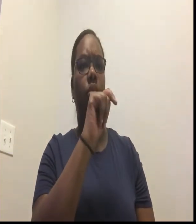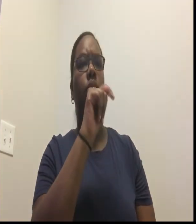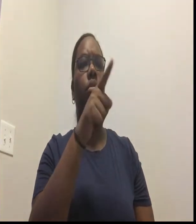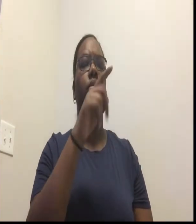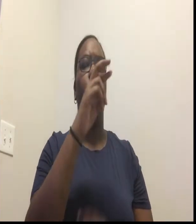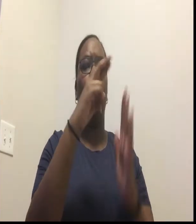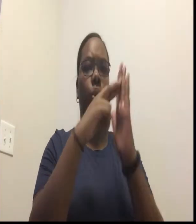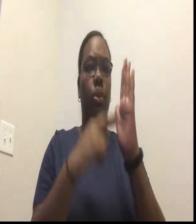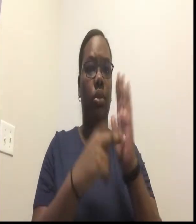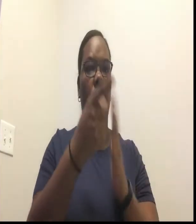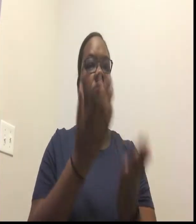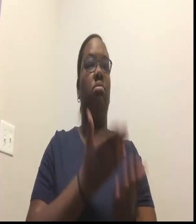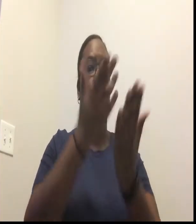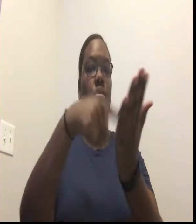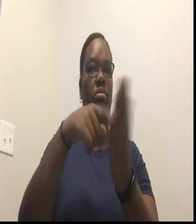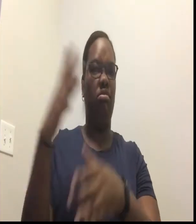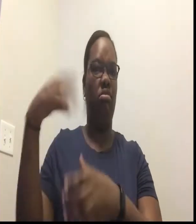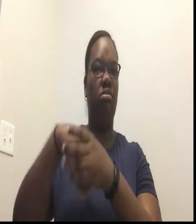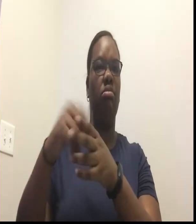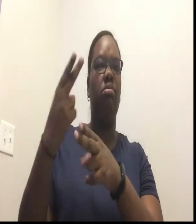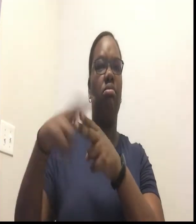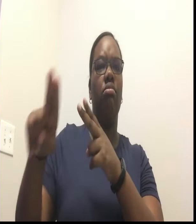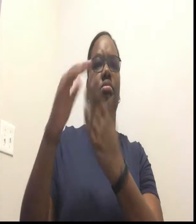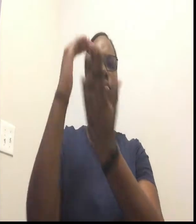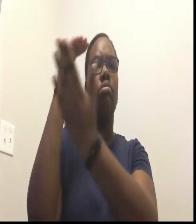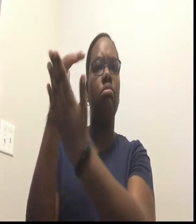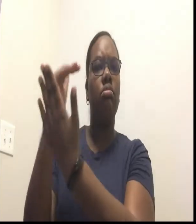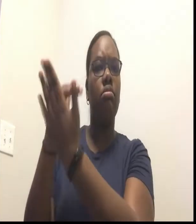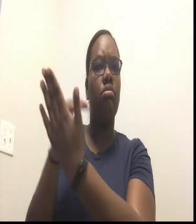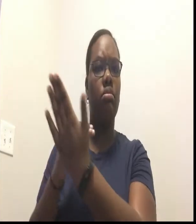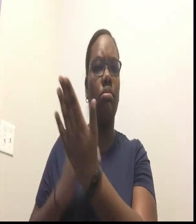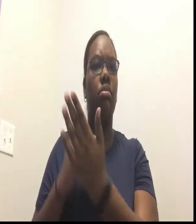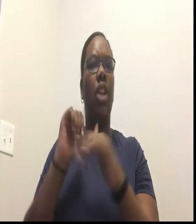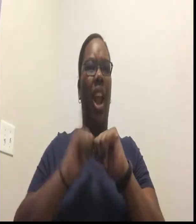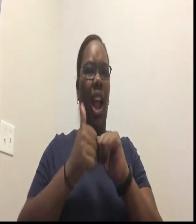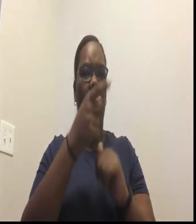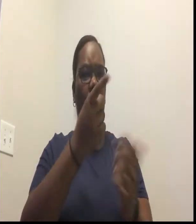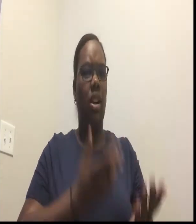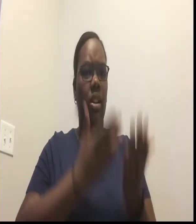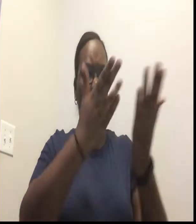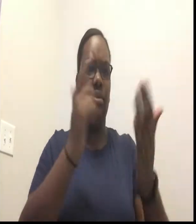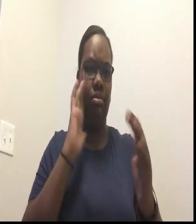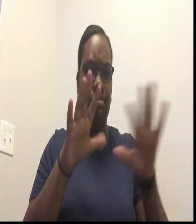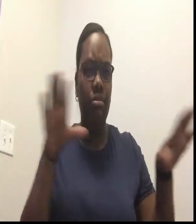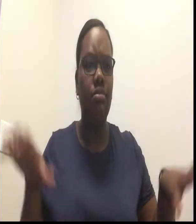Rules a motion I included a short outline of how motions would take place